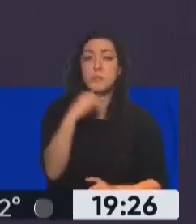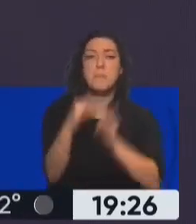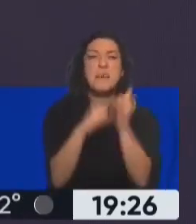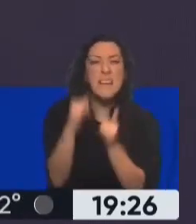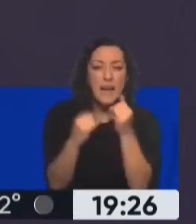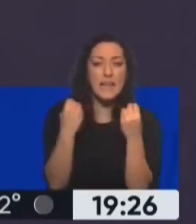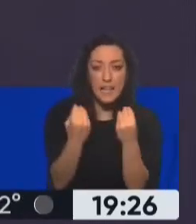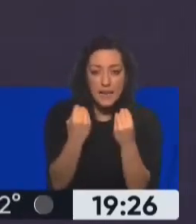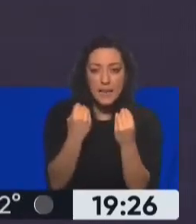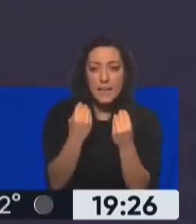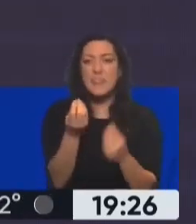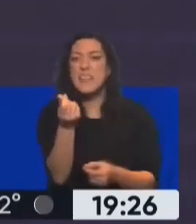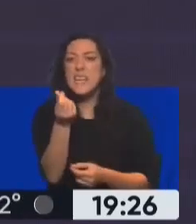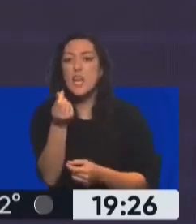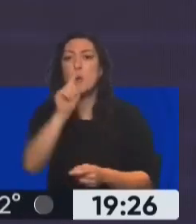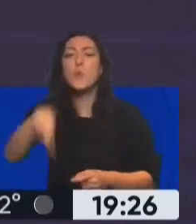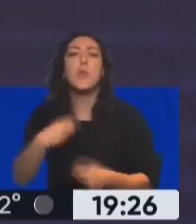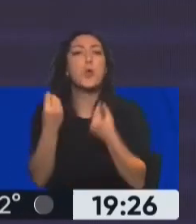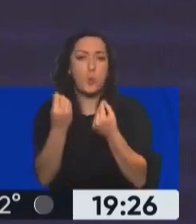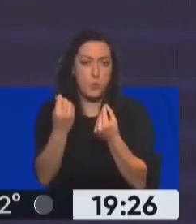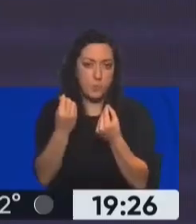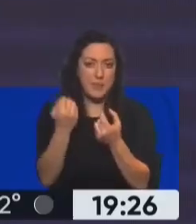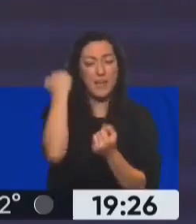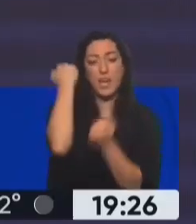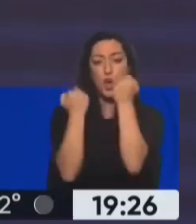So, what is the economy like when it does not have money?